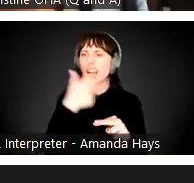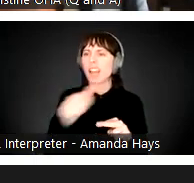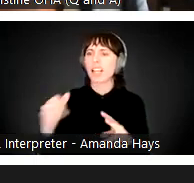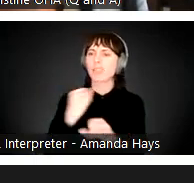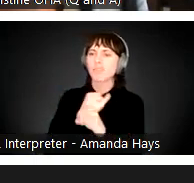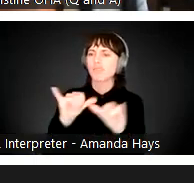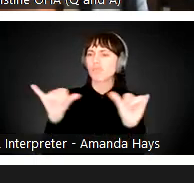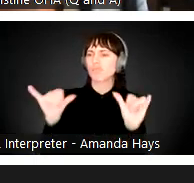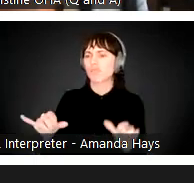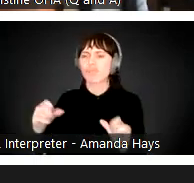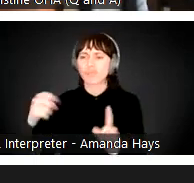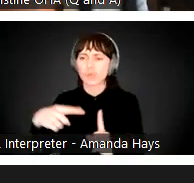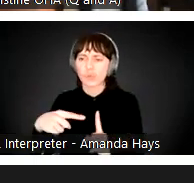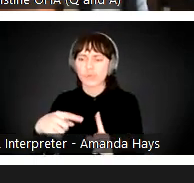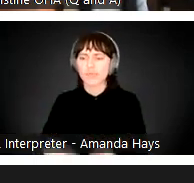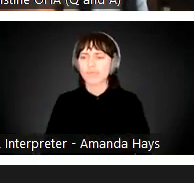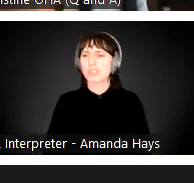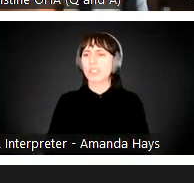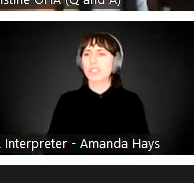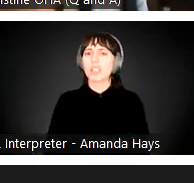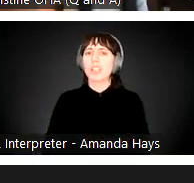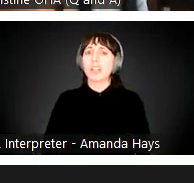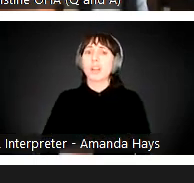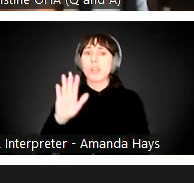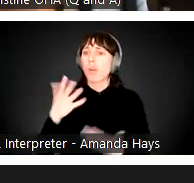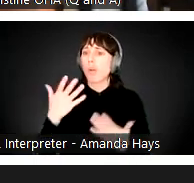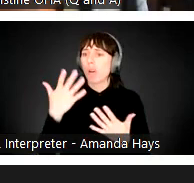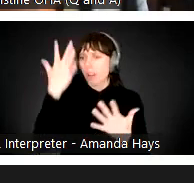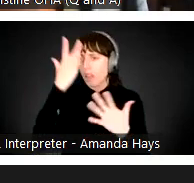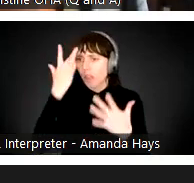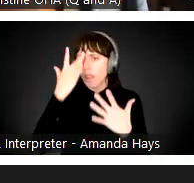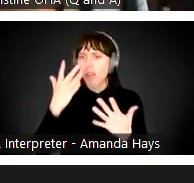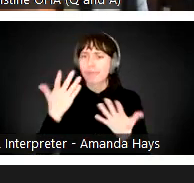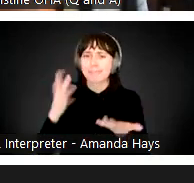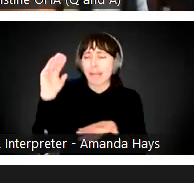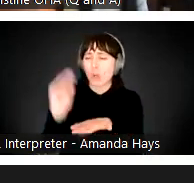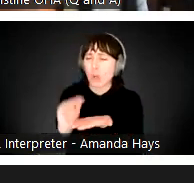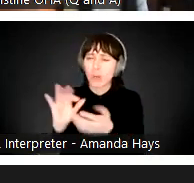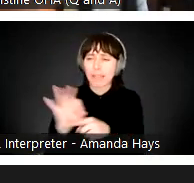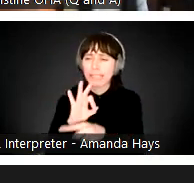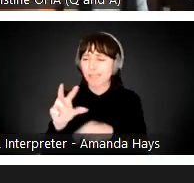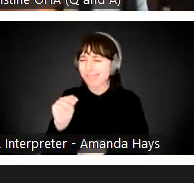plateau in your illness right now, if you're still crashing and burning, and you're still at 30% function,